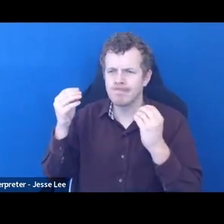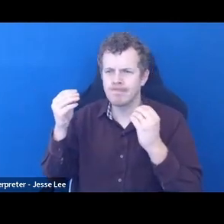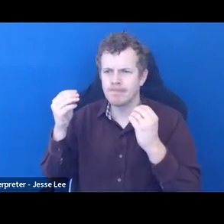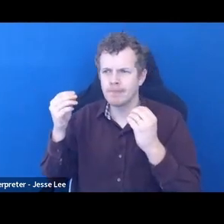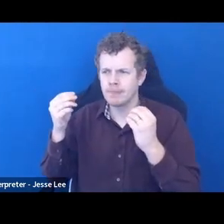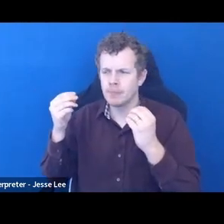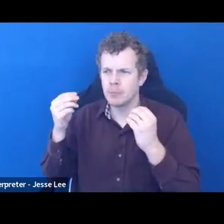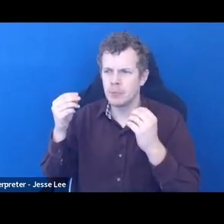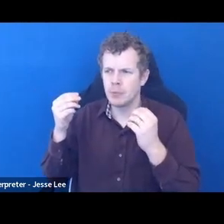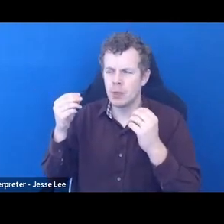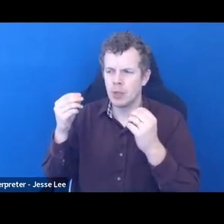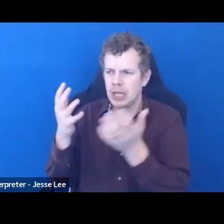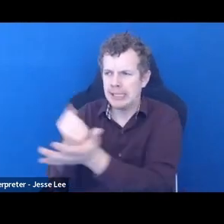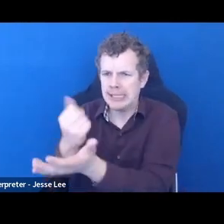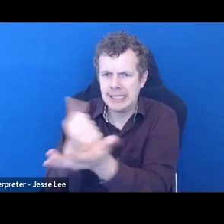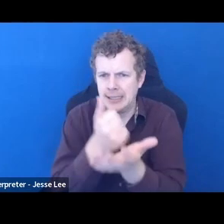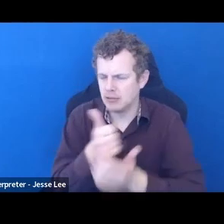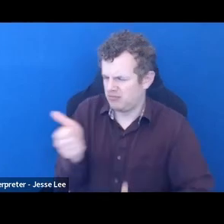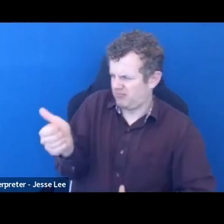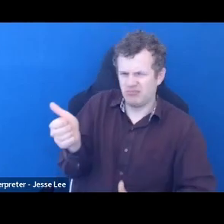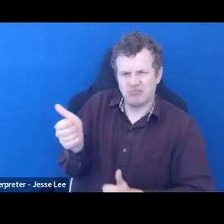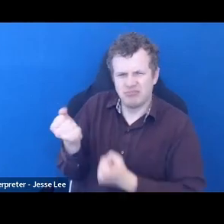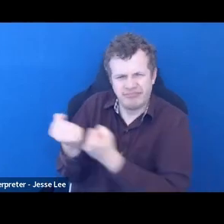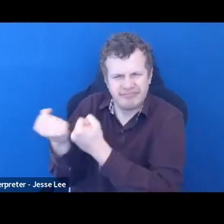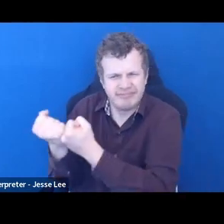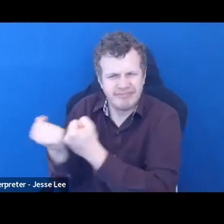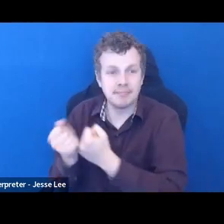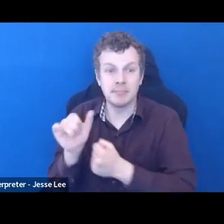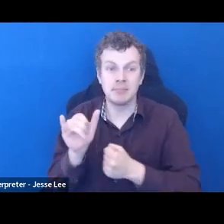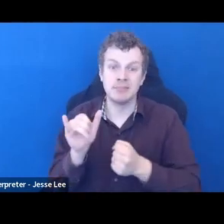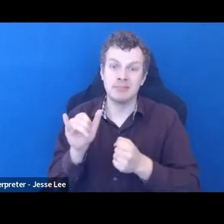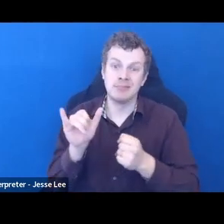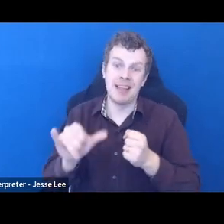That was something that was cited as a very important factor.